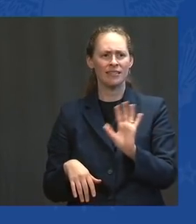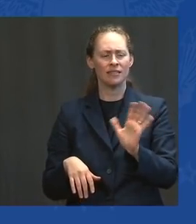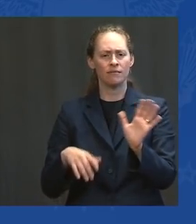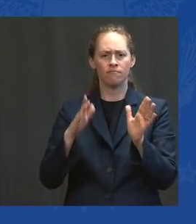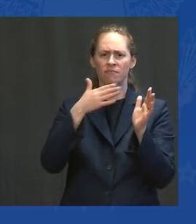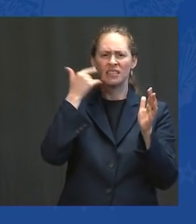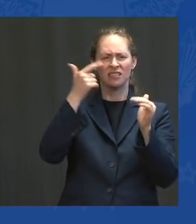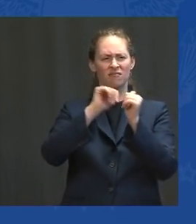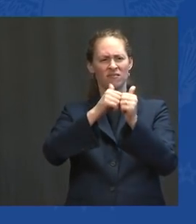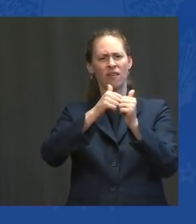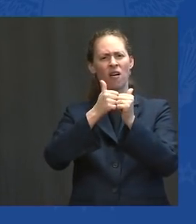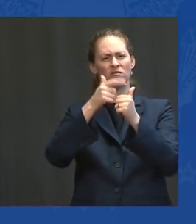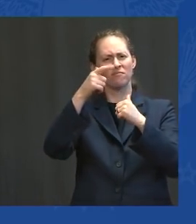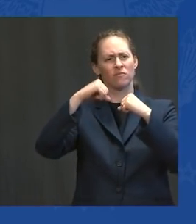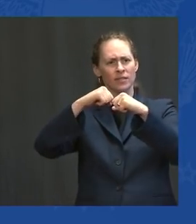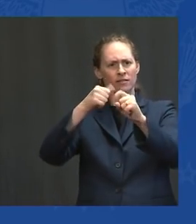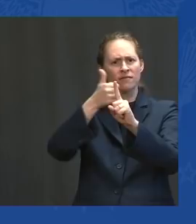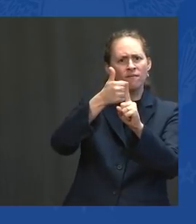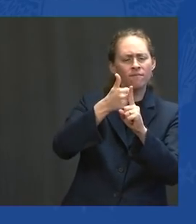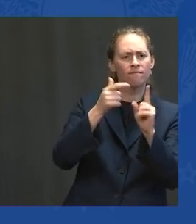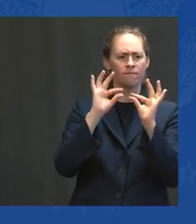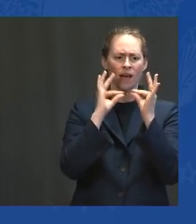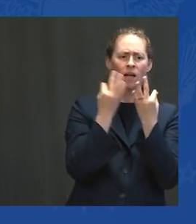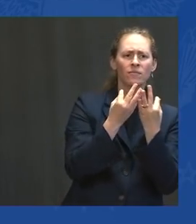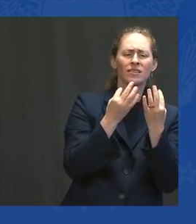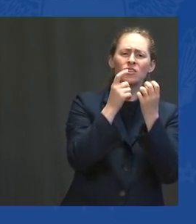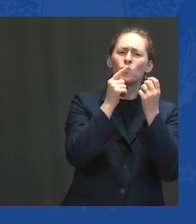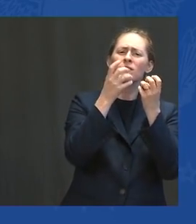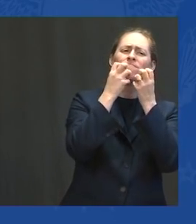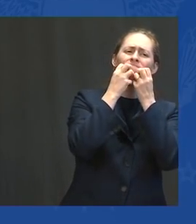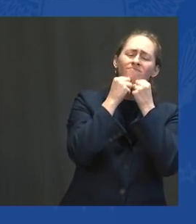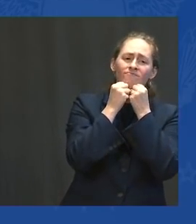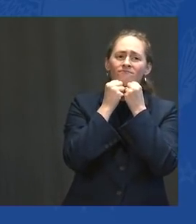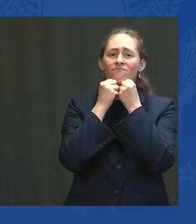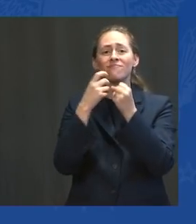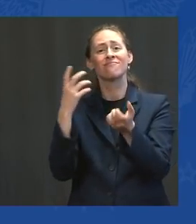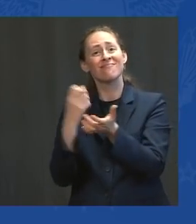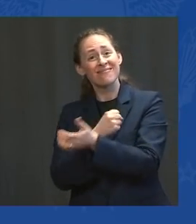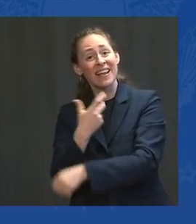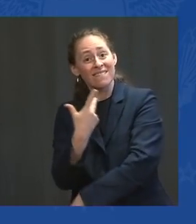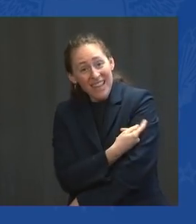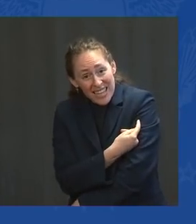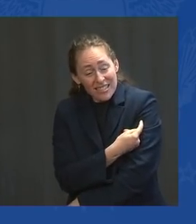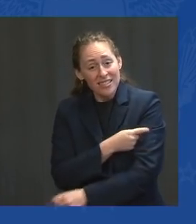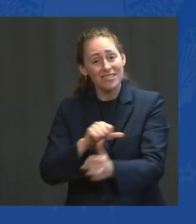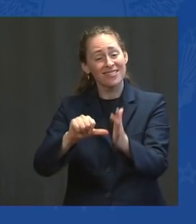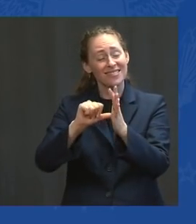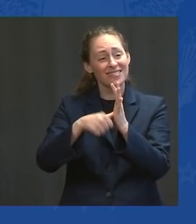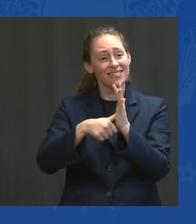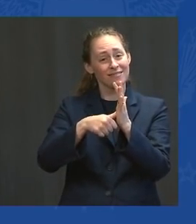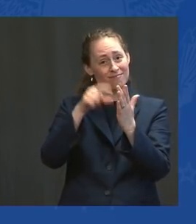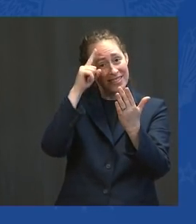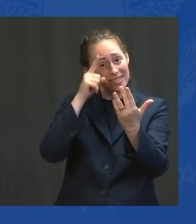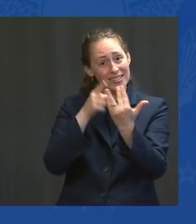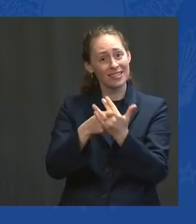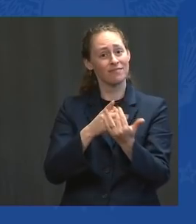and the people you care about the most is get vaccinated. The best thing a community can do to protect themselves